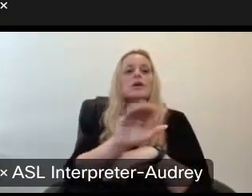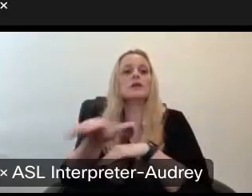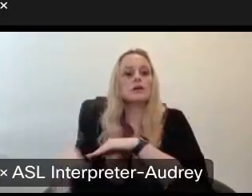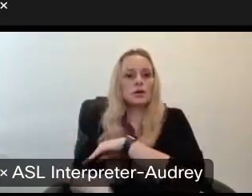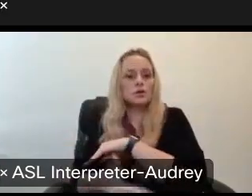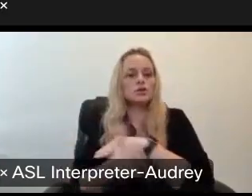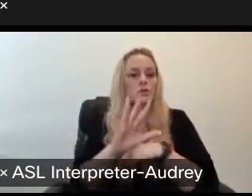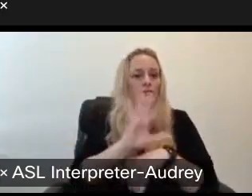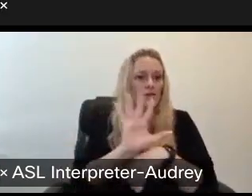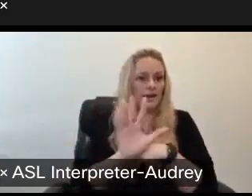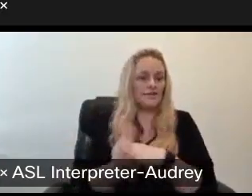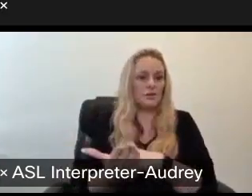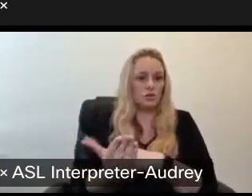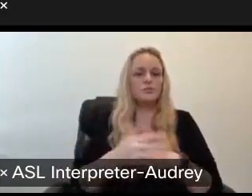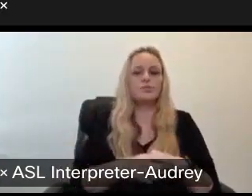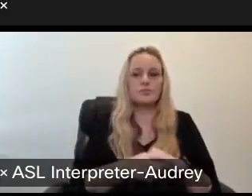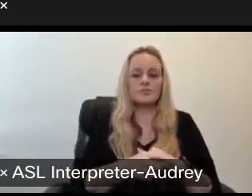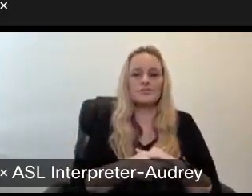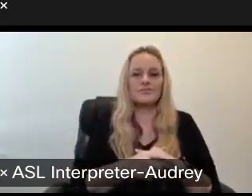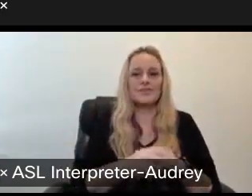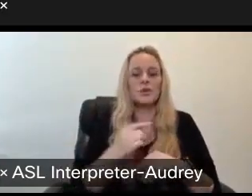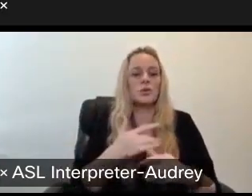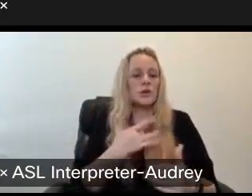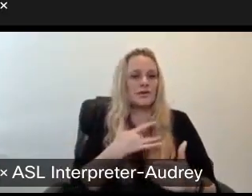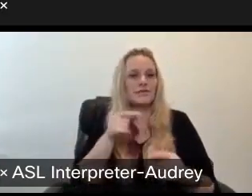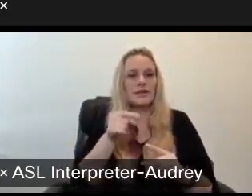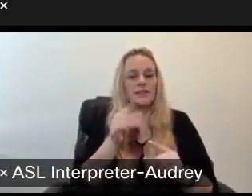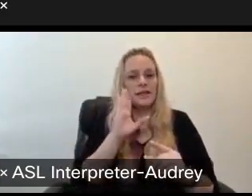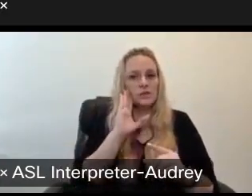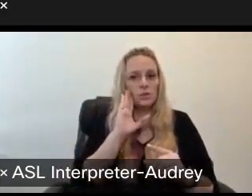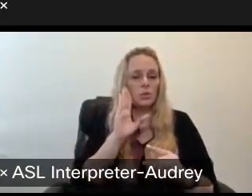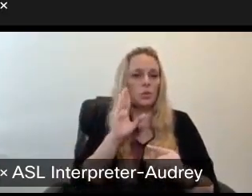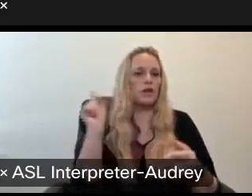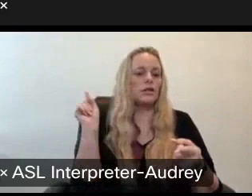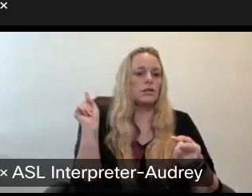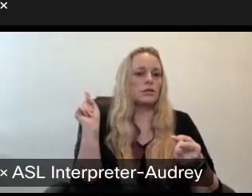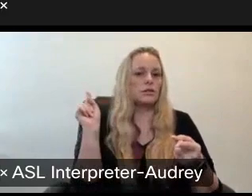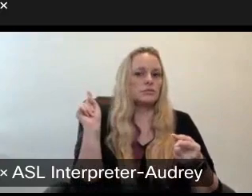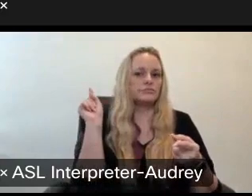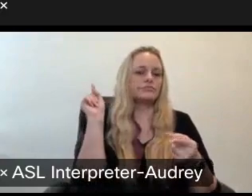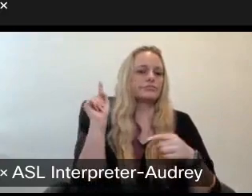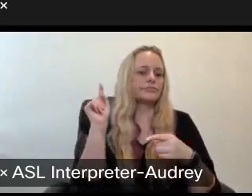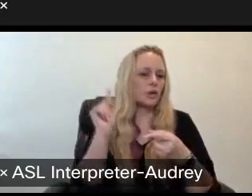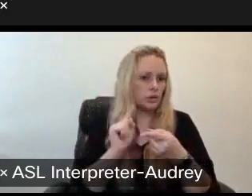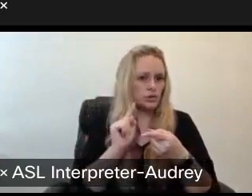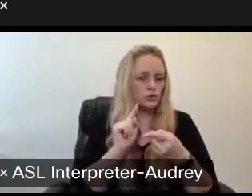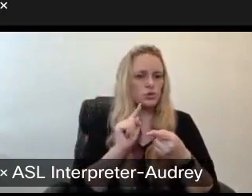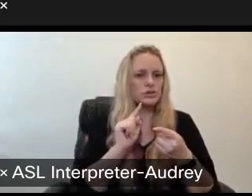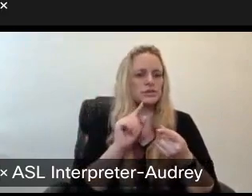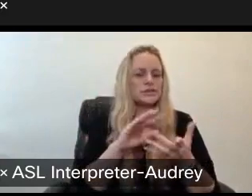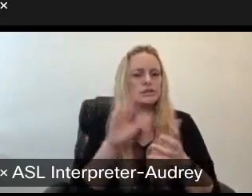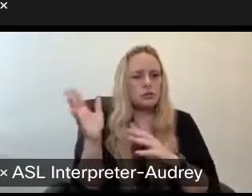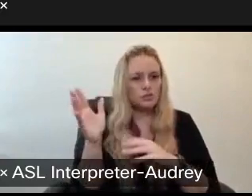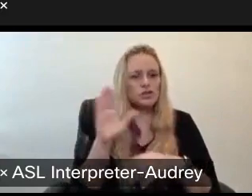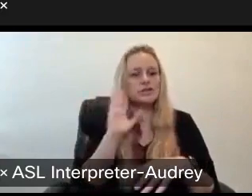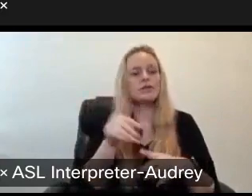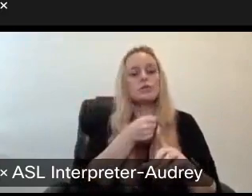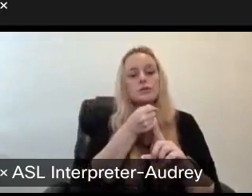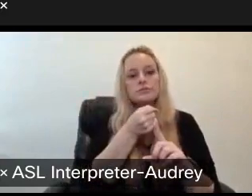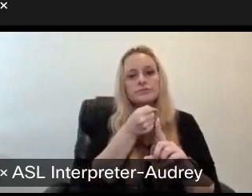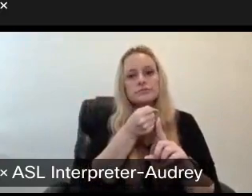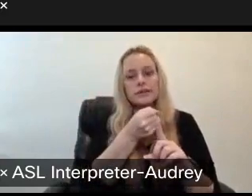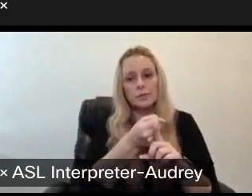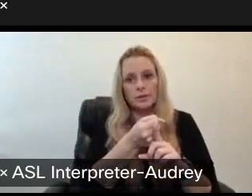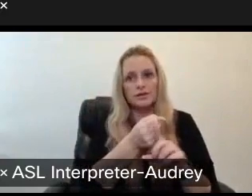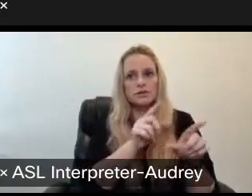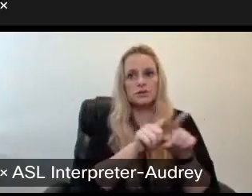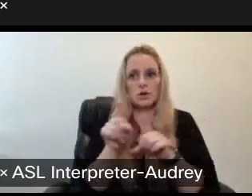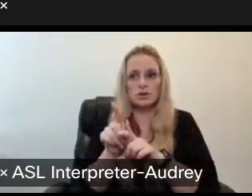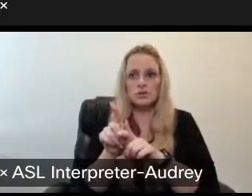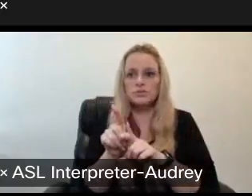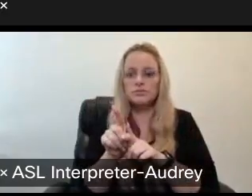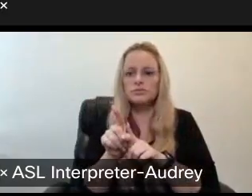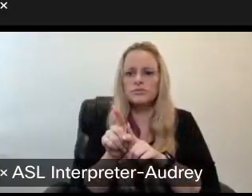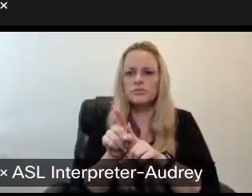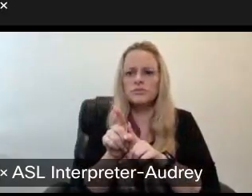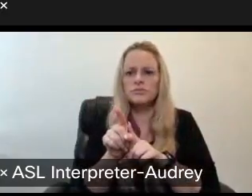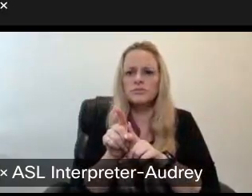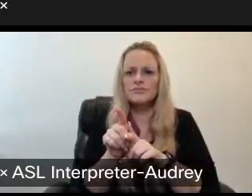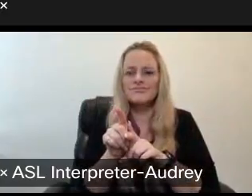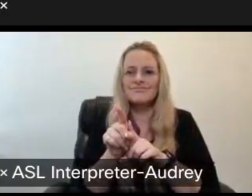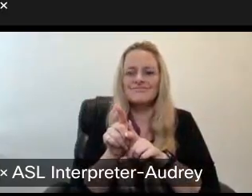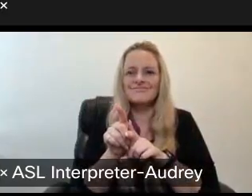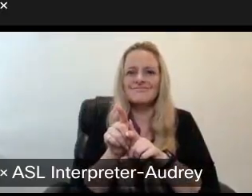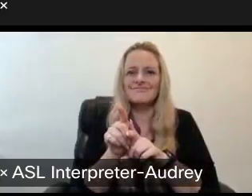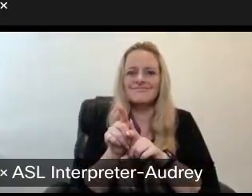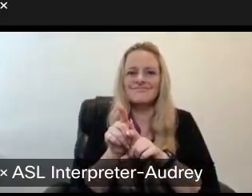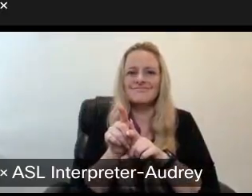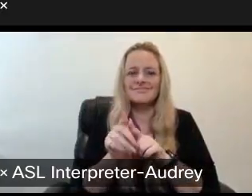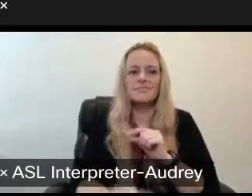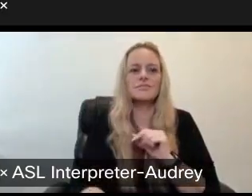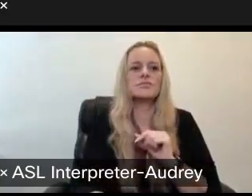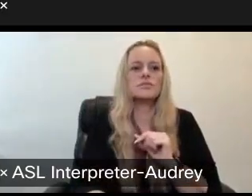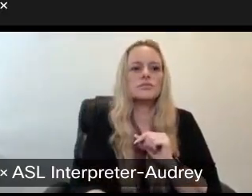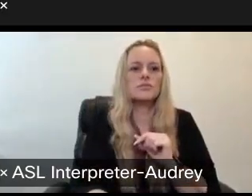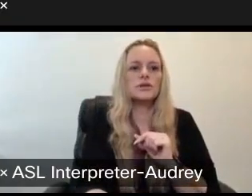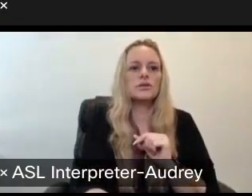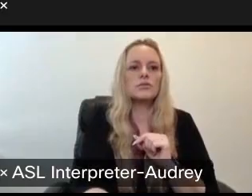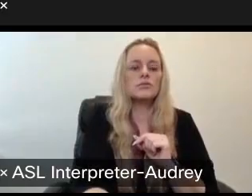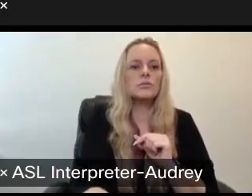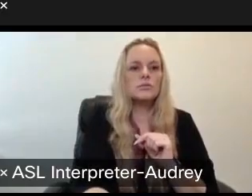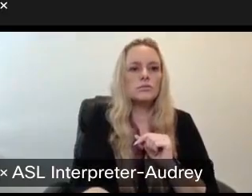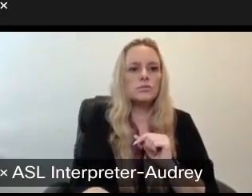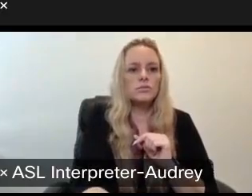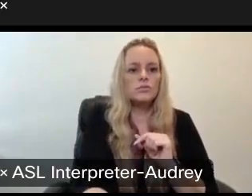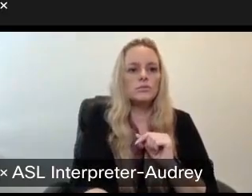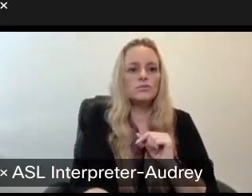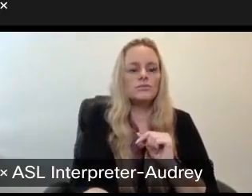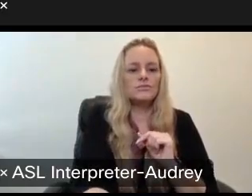Nighttime. We figured this would better help minimize any disruption and as far as the impacts go, which was also to help minimize disruption, we're looking at at least two lanes at most for lane closures.